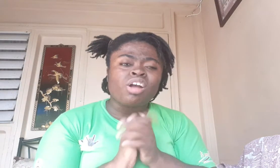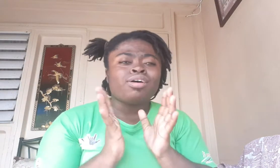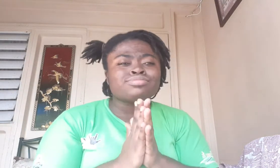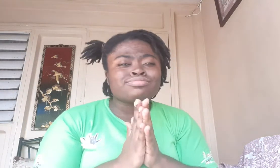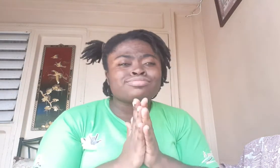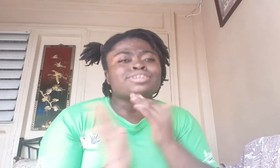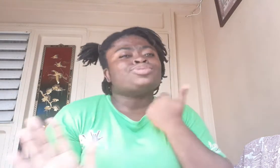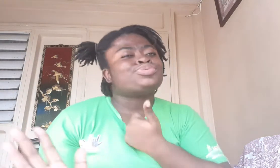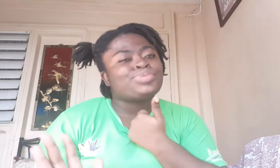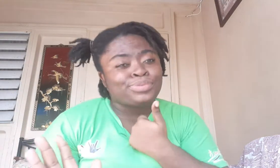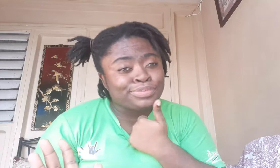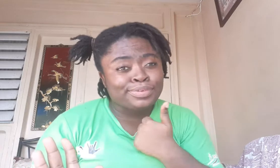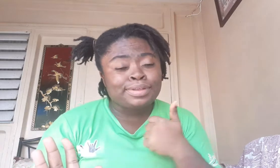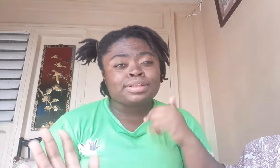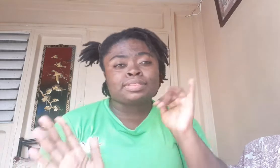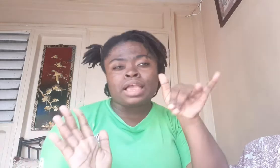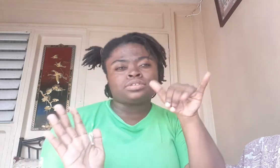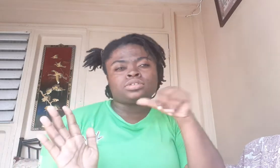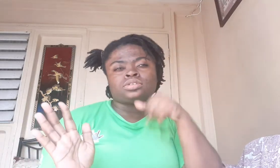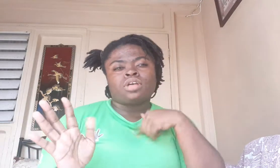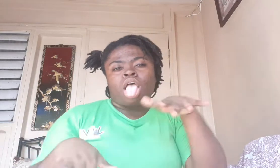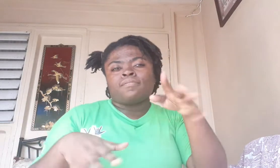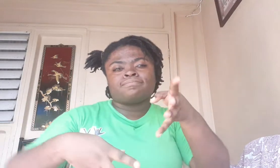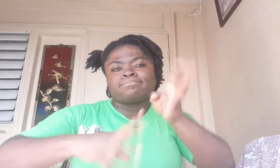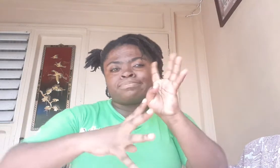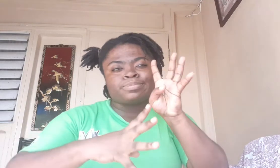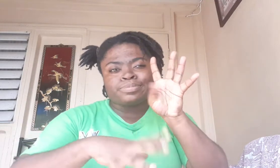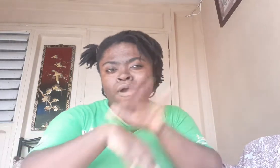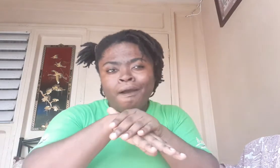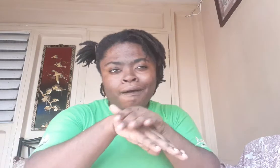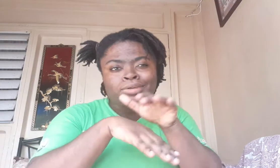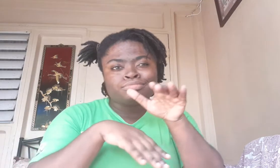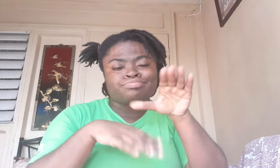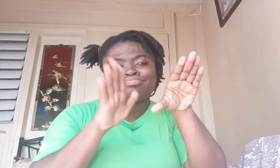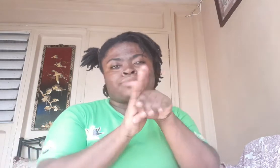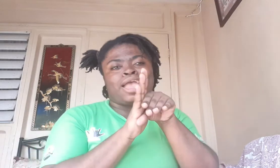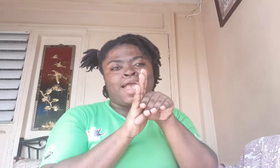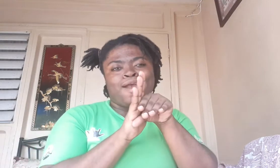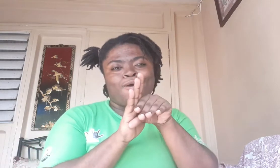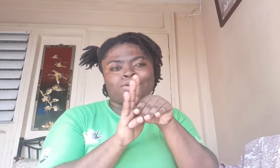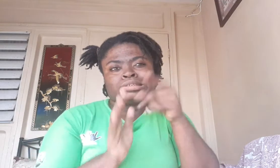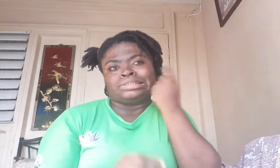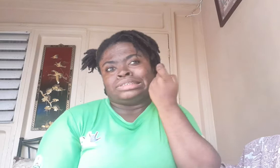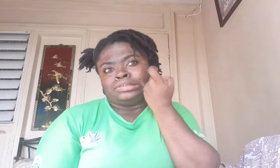Guys, I'm so sorry that I'm not uploading this video